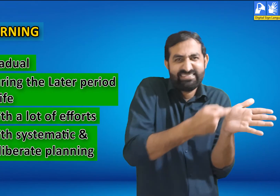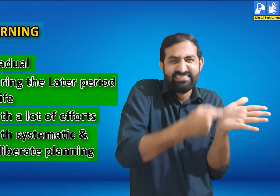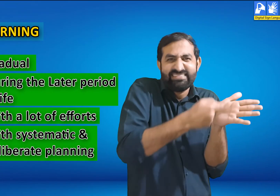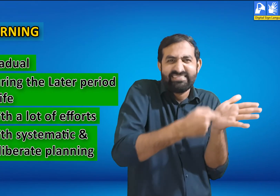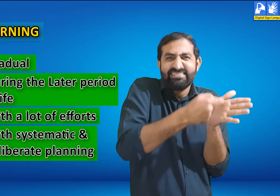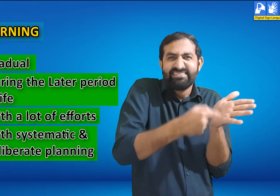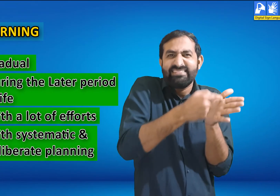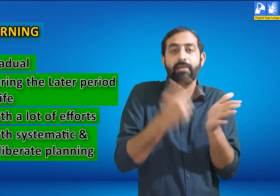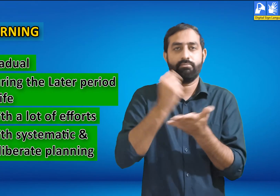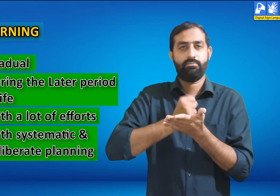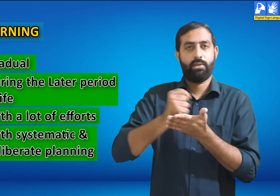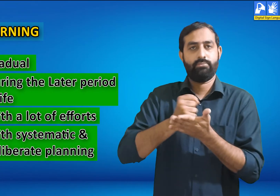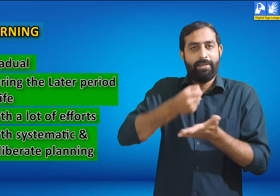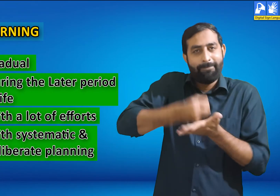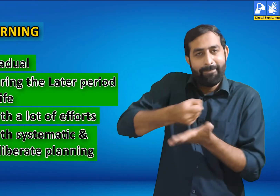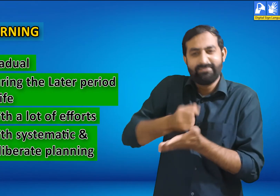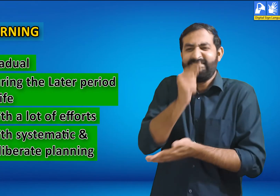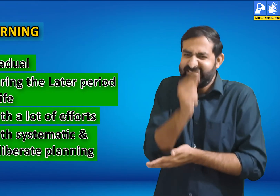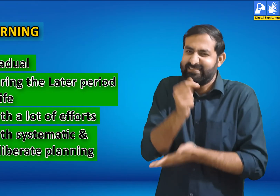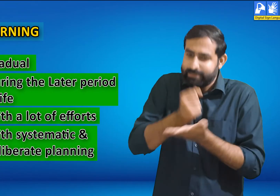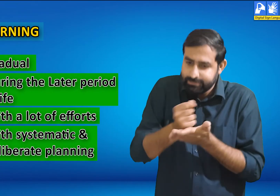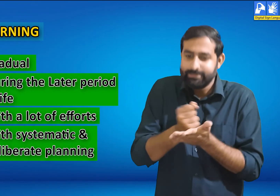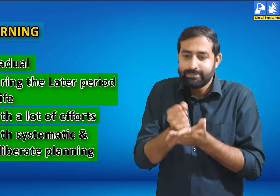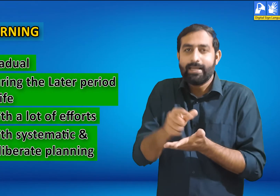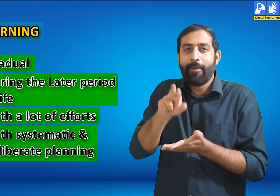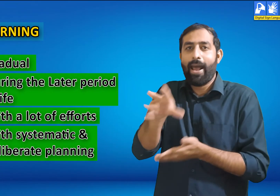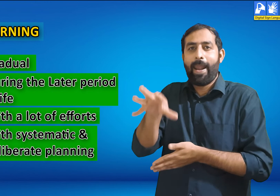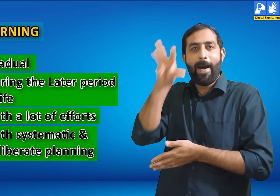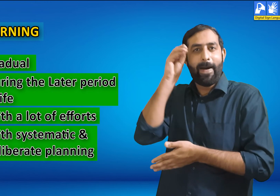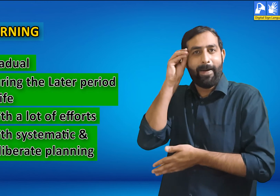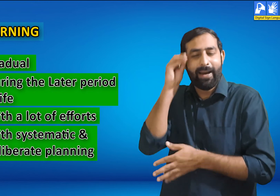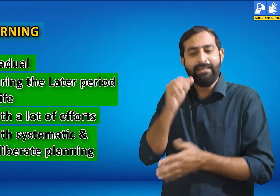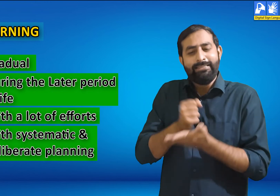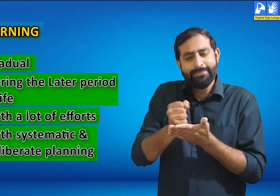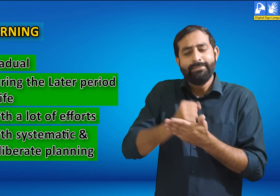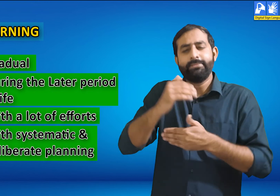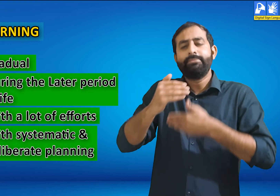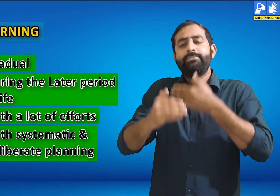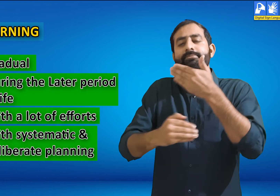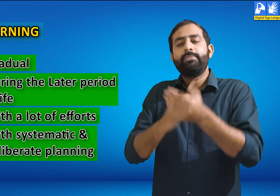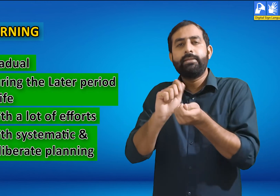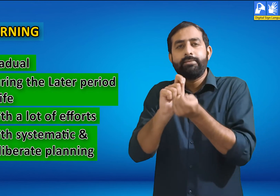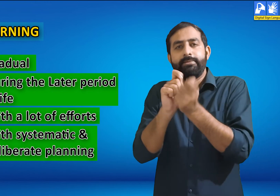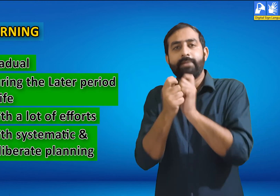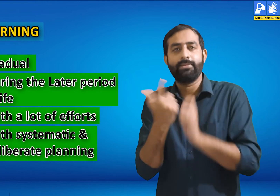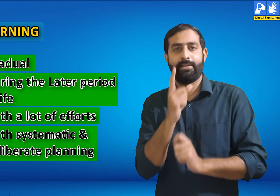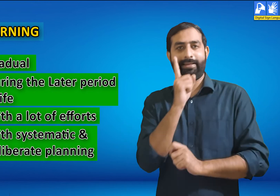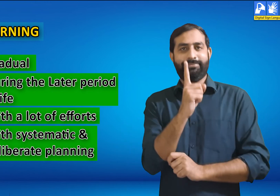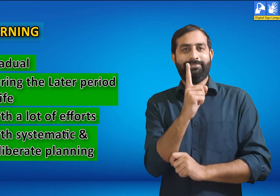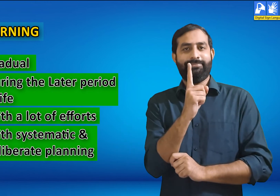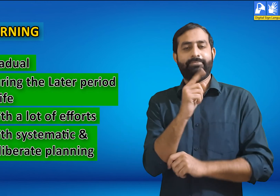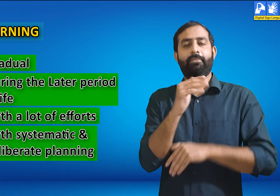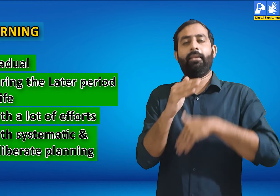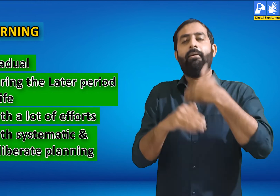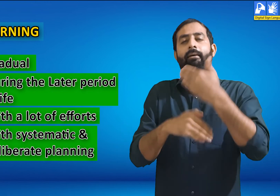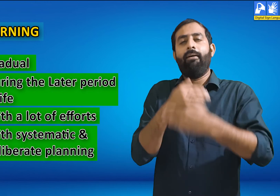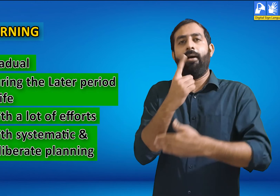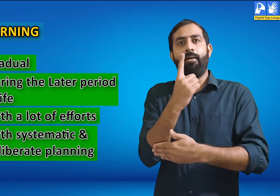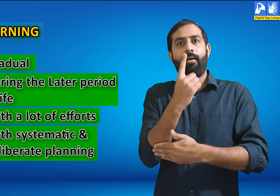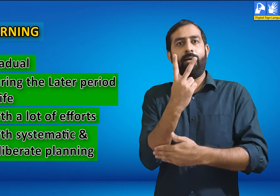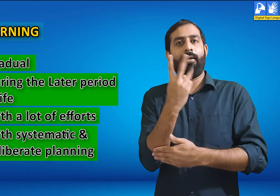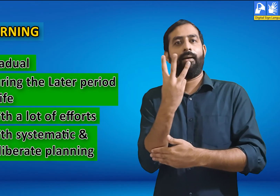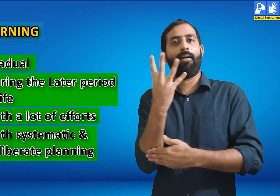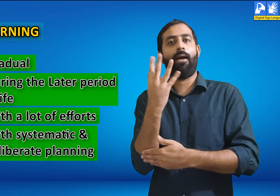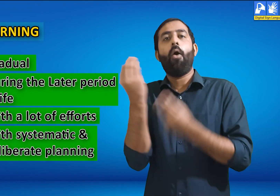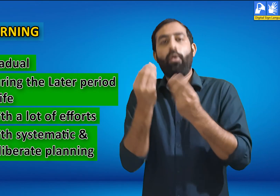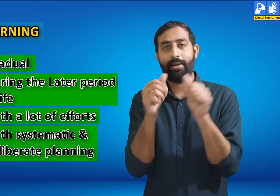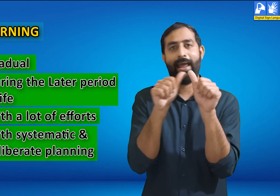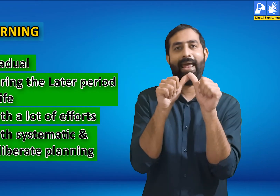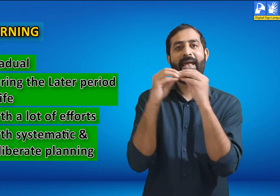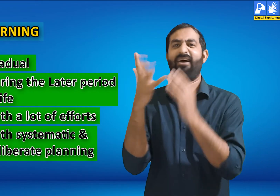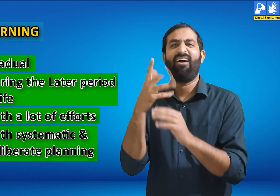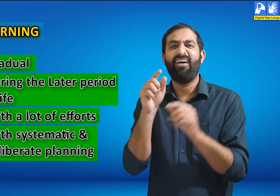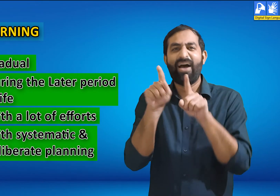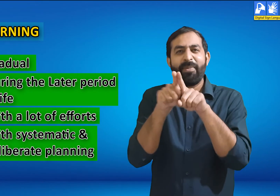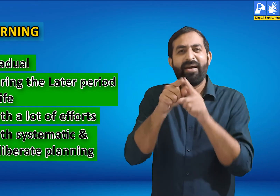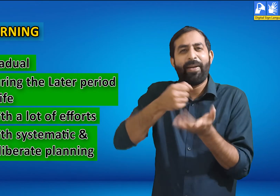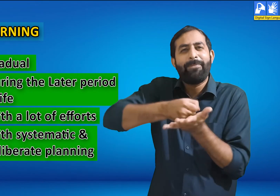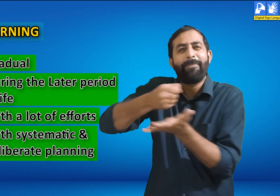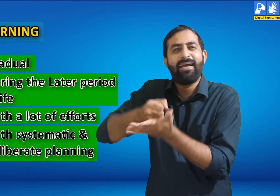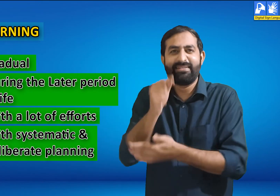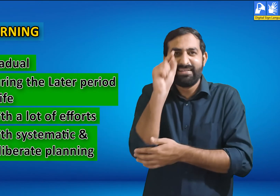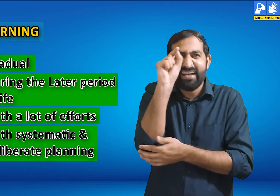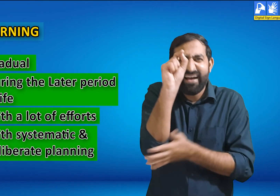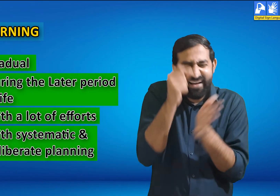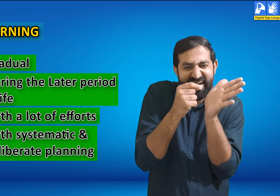Starting from basic, concrete to complex, abstract topics.